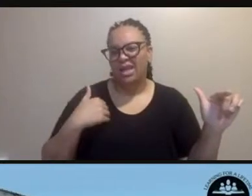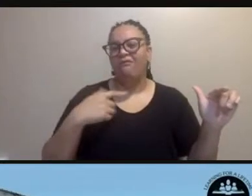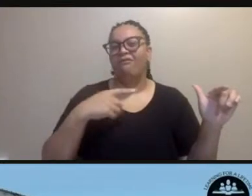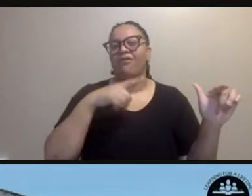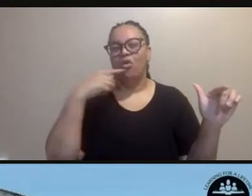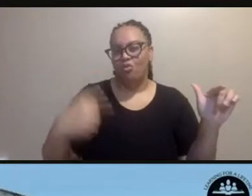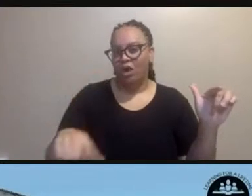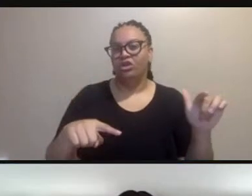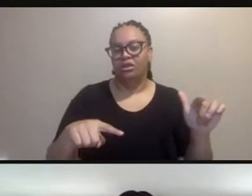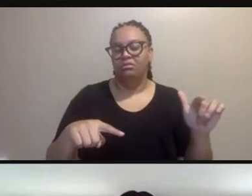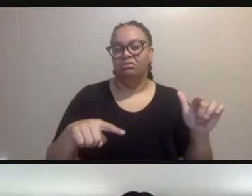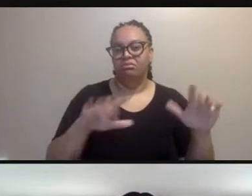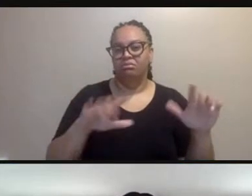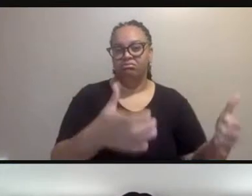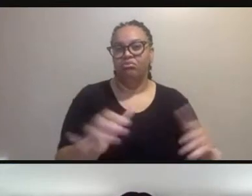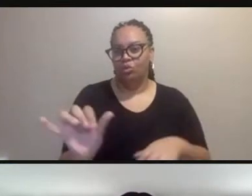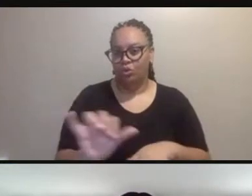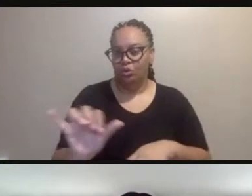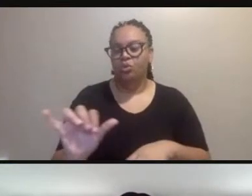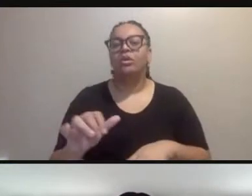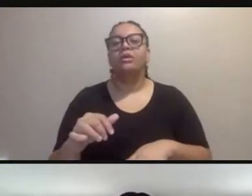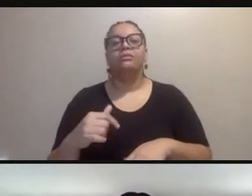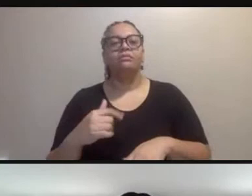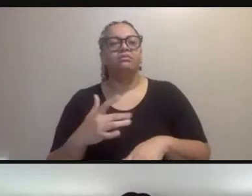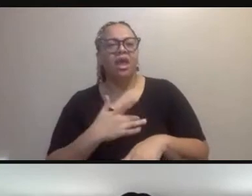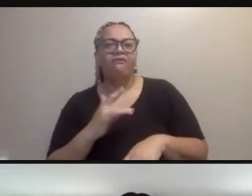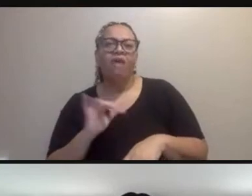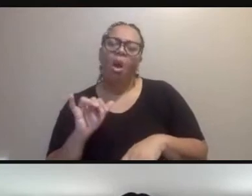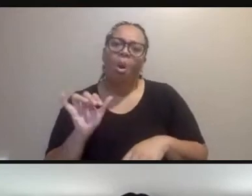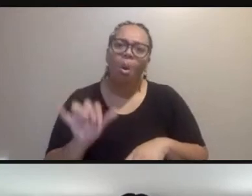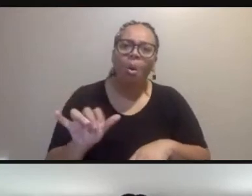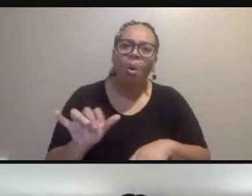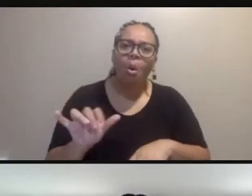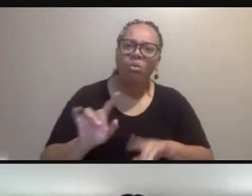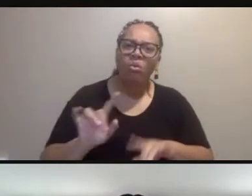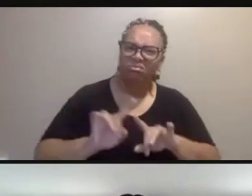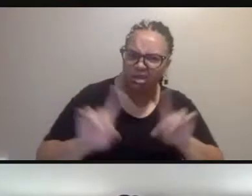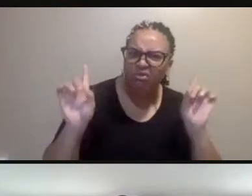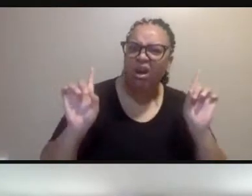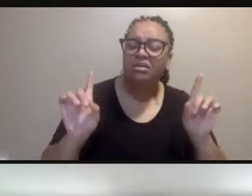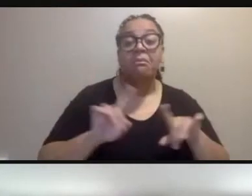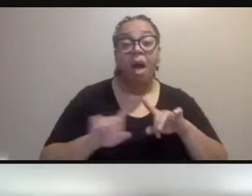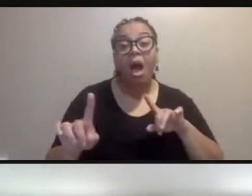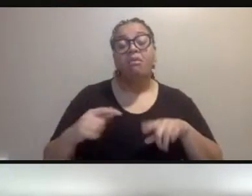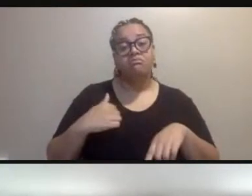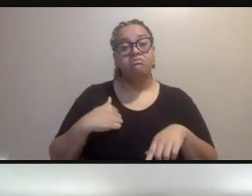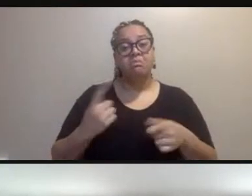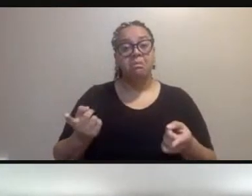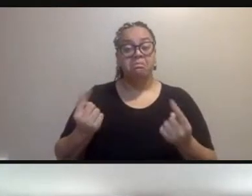DISTRICT THAT WAS BILINGUAL TRILINGUAL ACTUALLY GES TO HAD